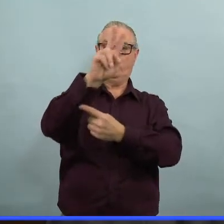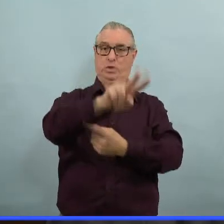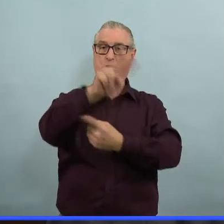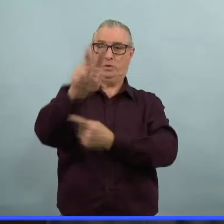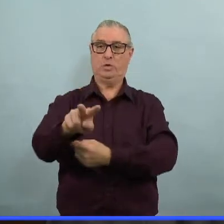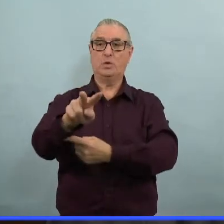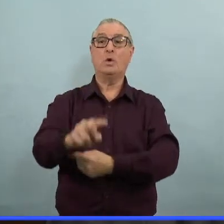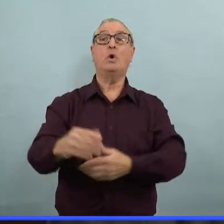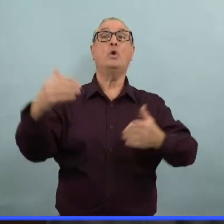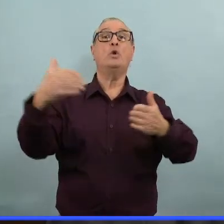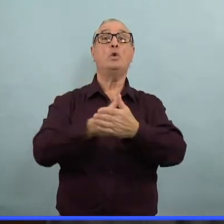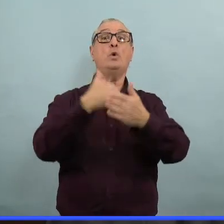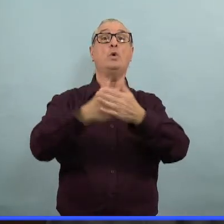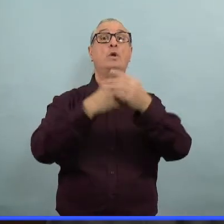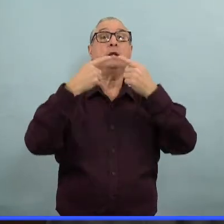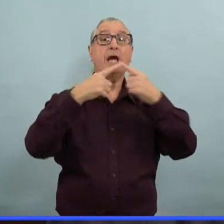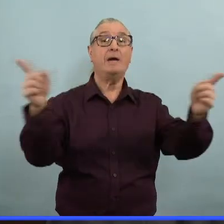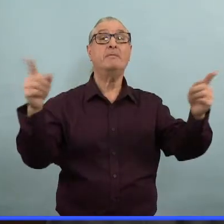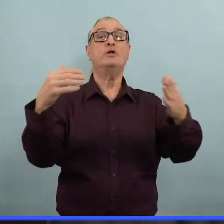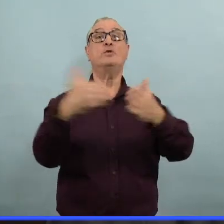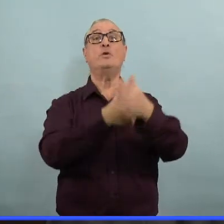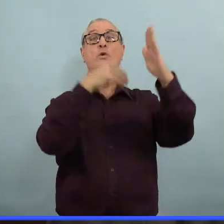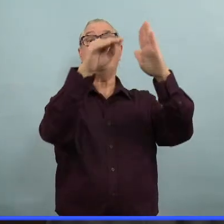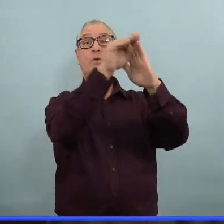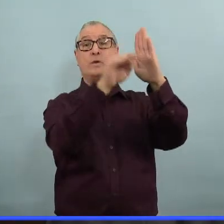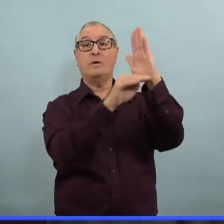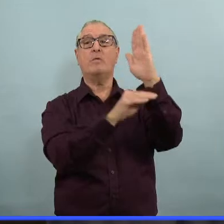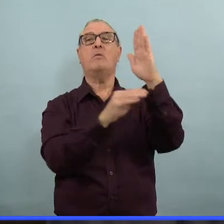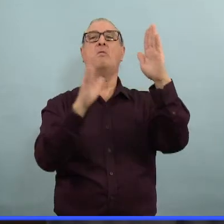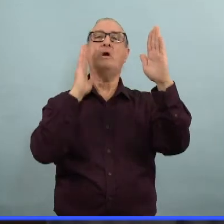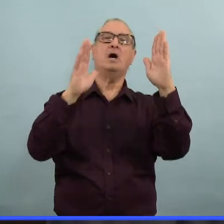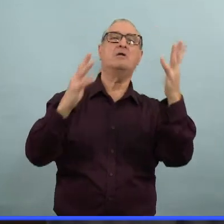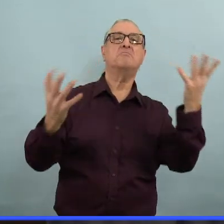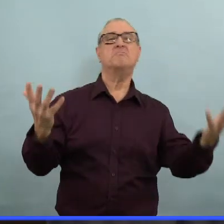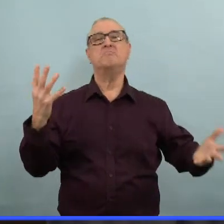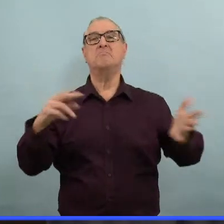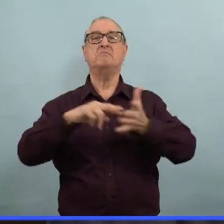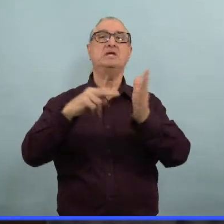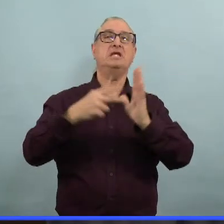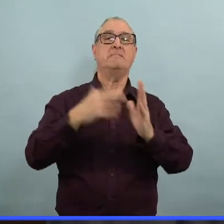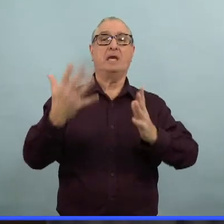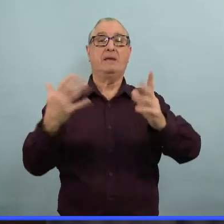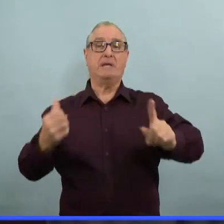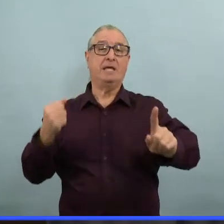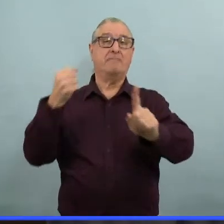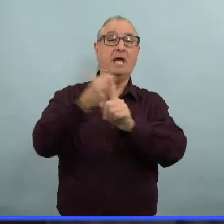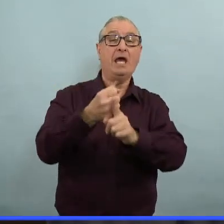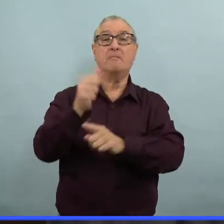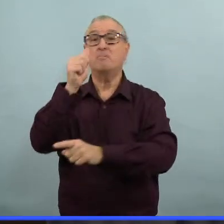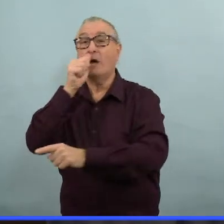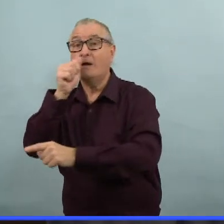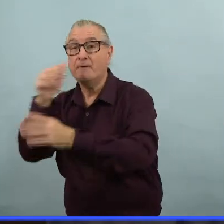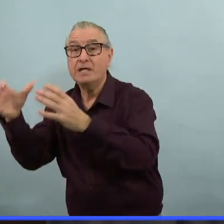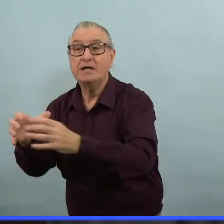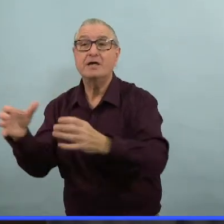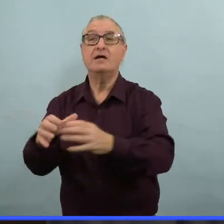include changes to gatherings and private residences retail restaurant license premises